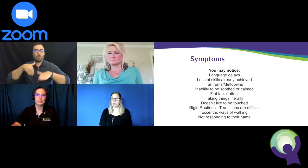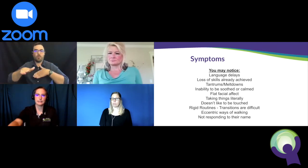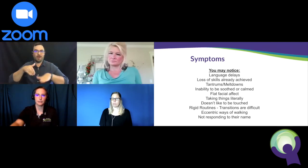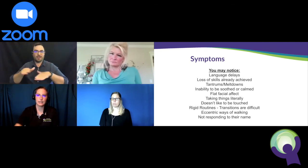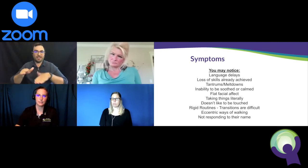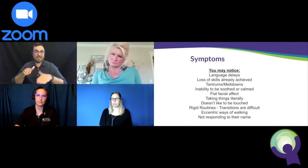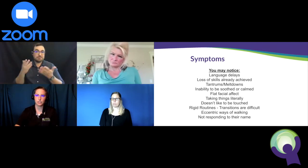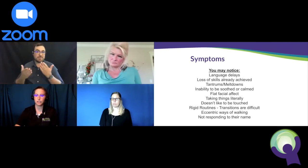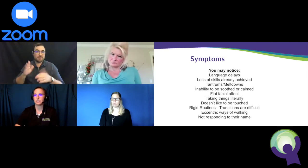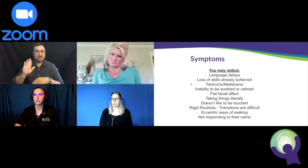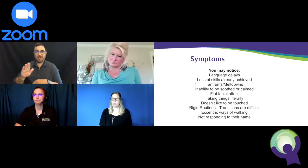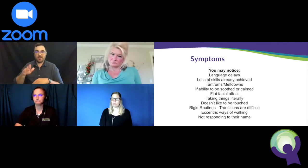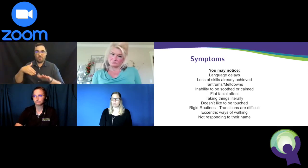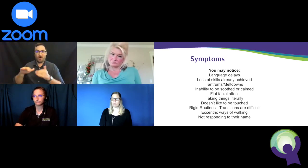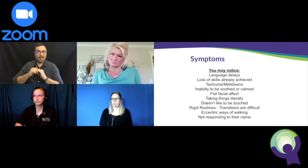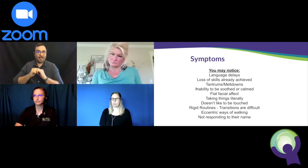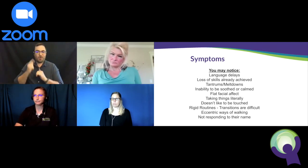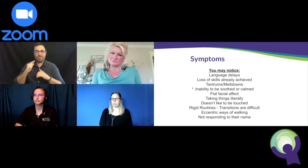their name is mentioned here.